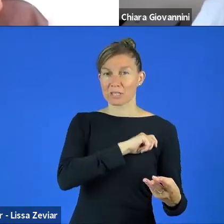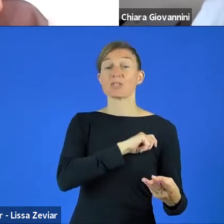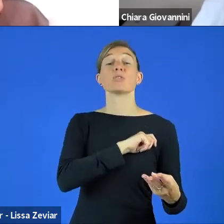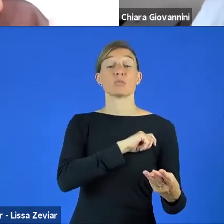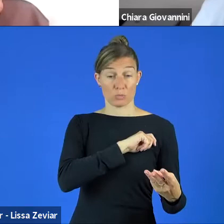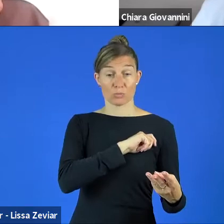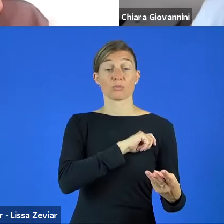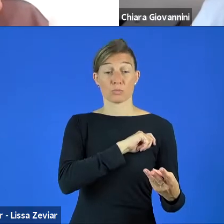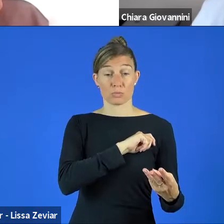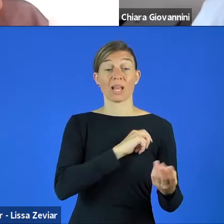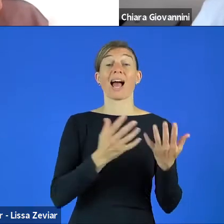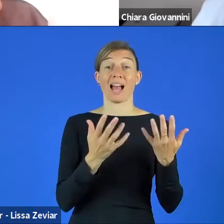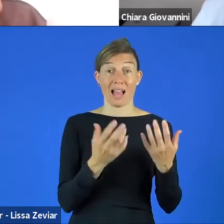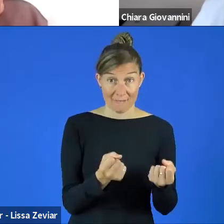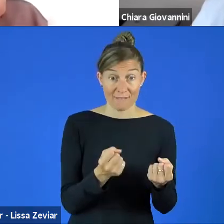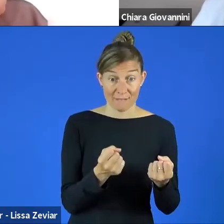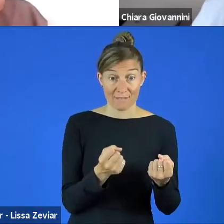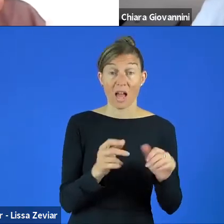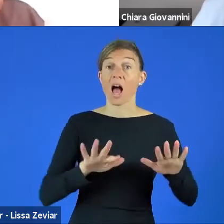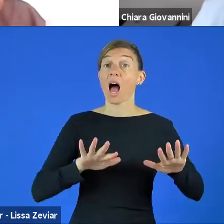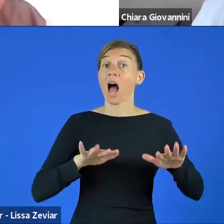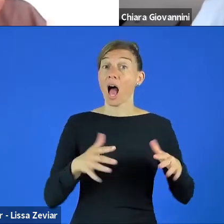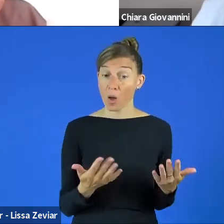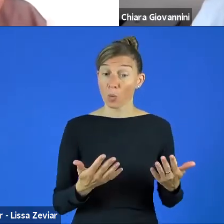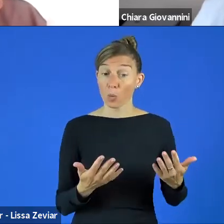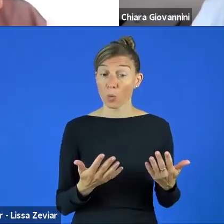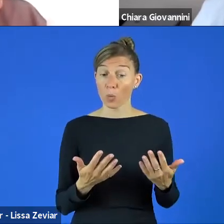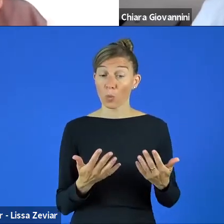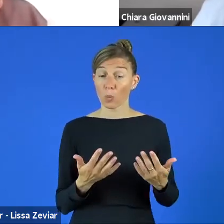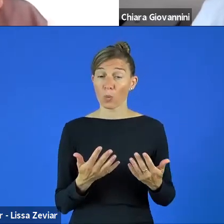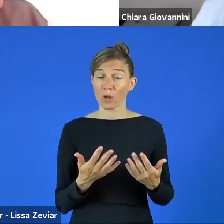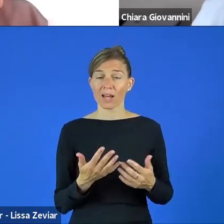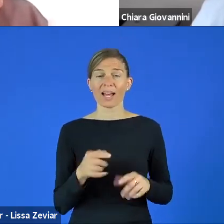What you need to do is open the link which Raquel shared in the chatbox